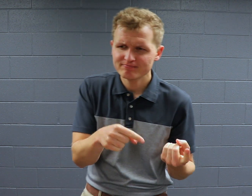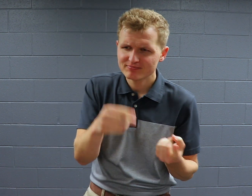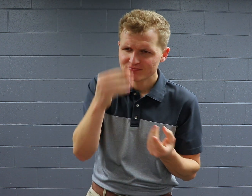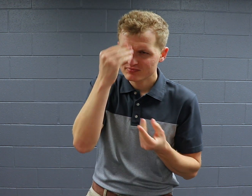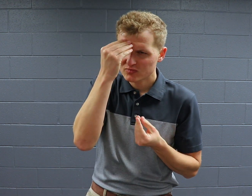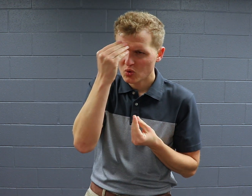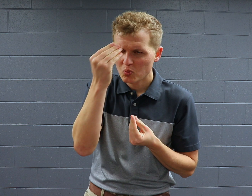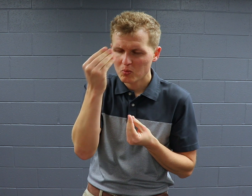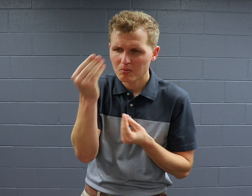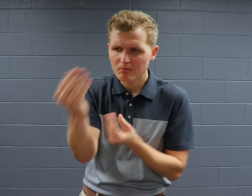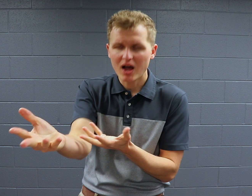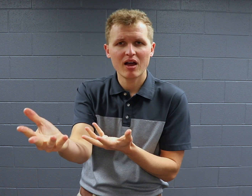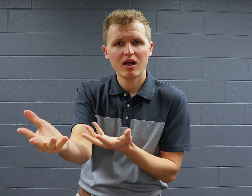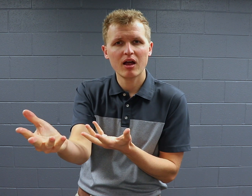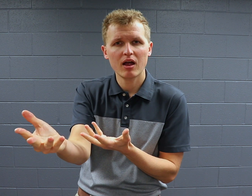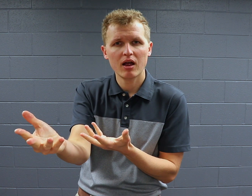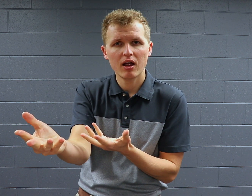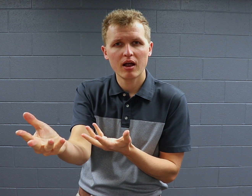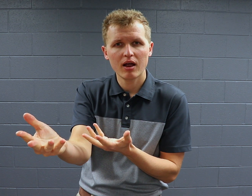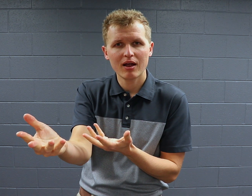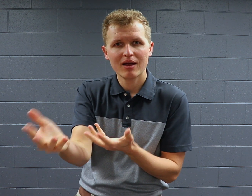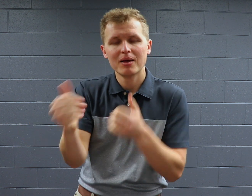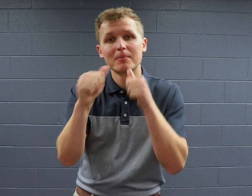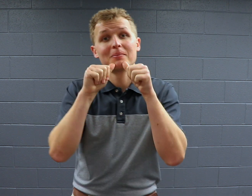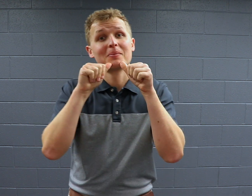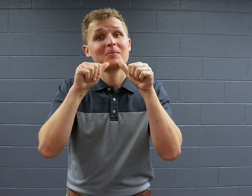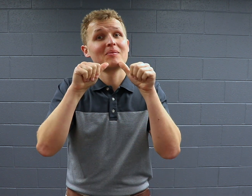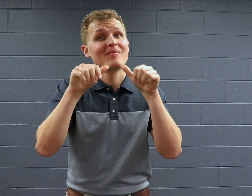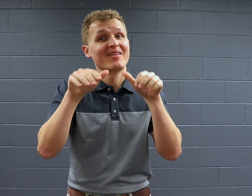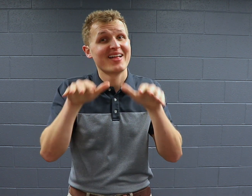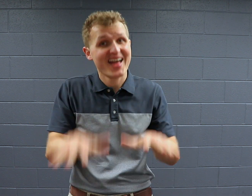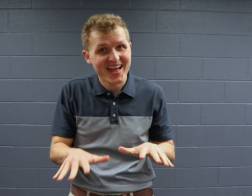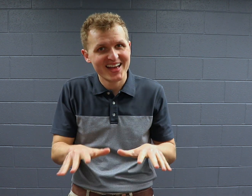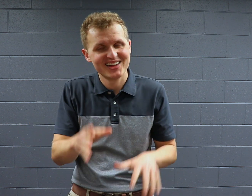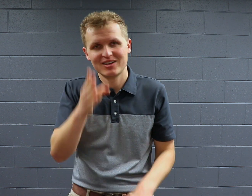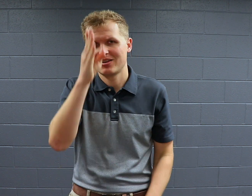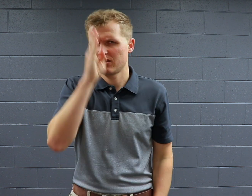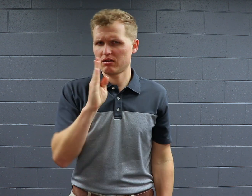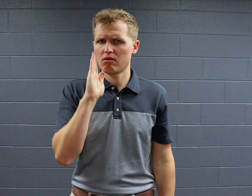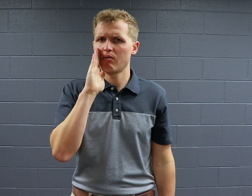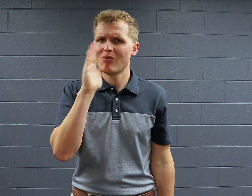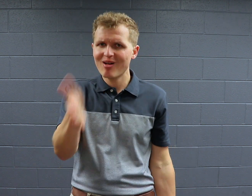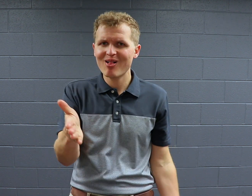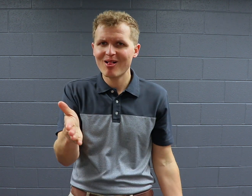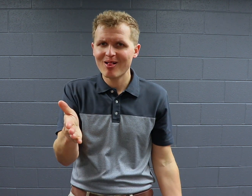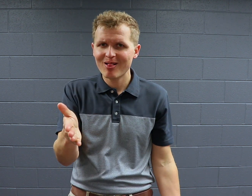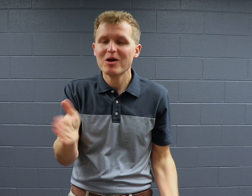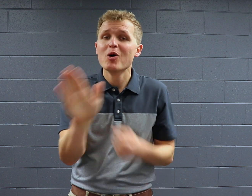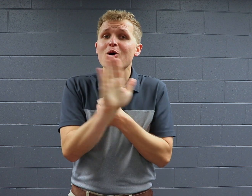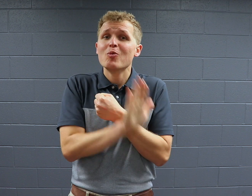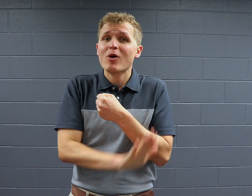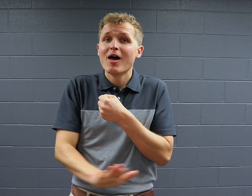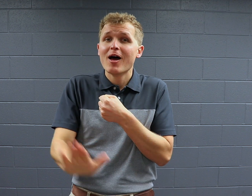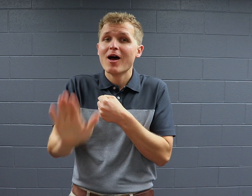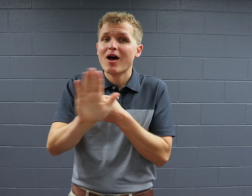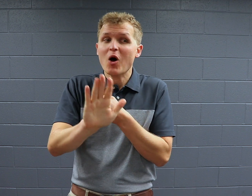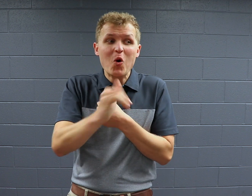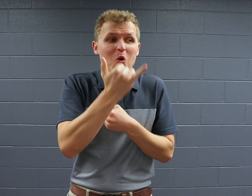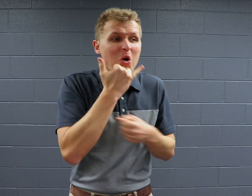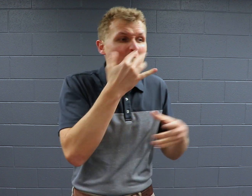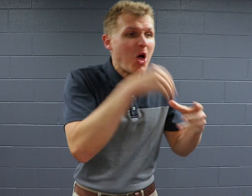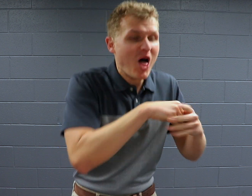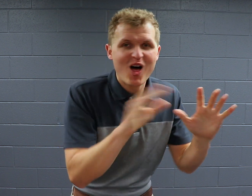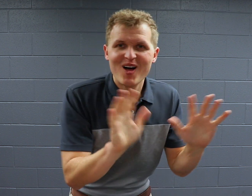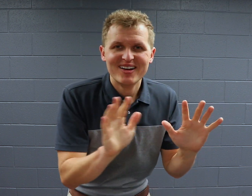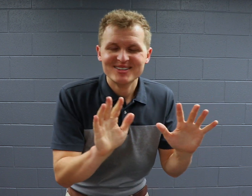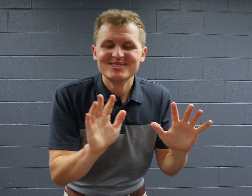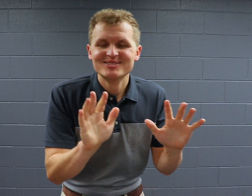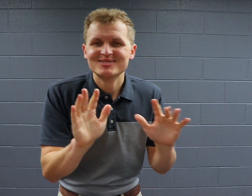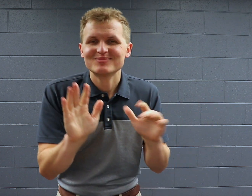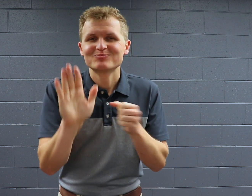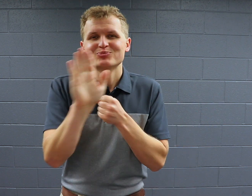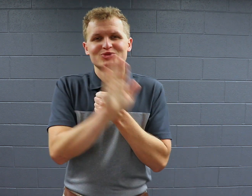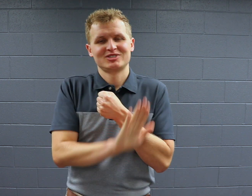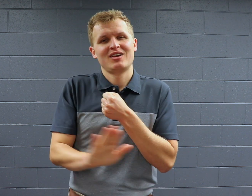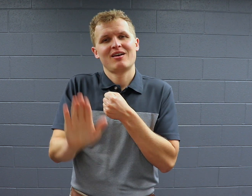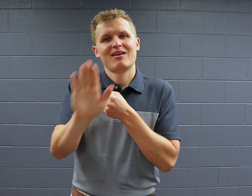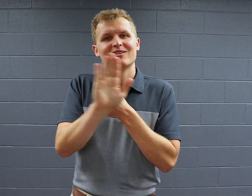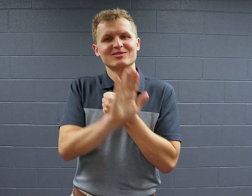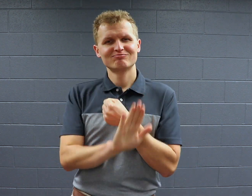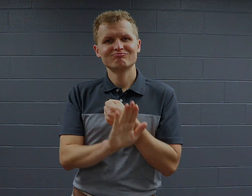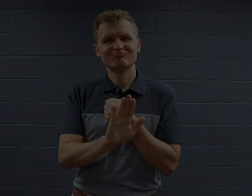Obey your authority. God will bless you for it and you will be protected from doing the wrong thing.